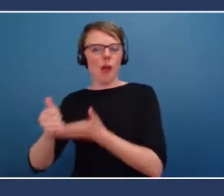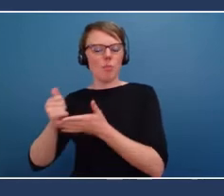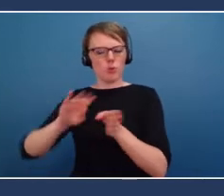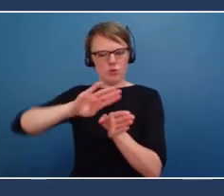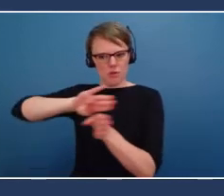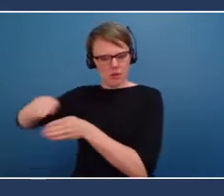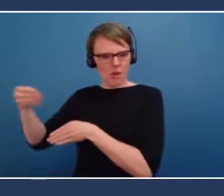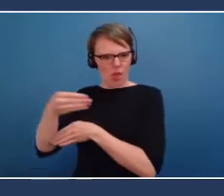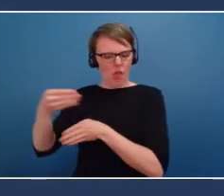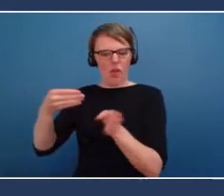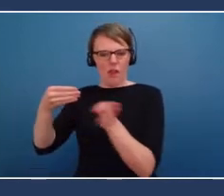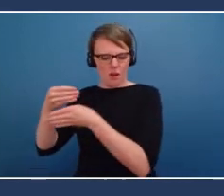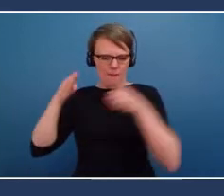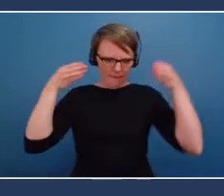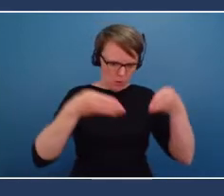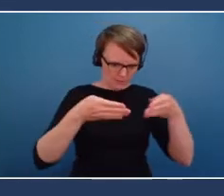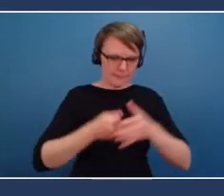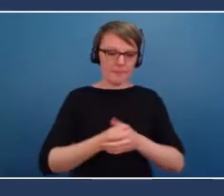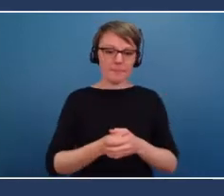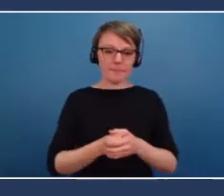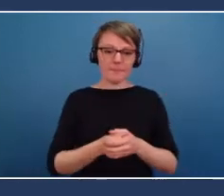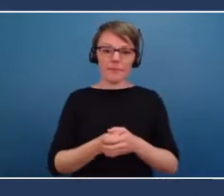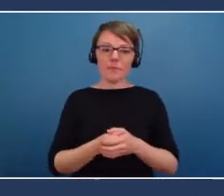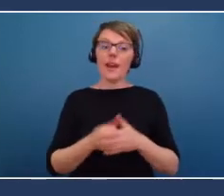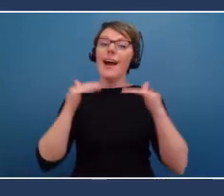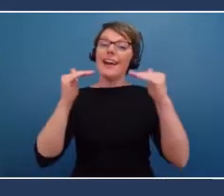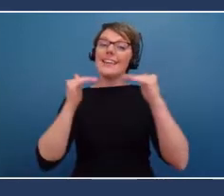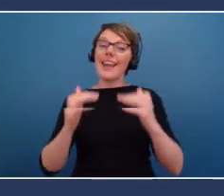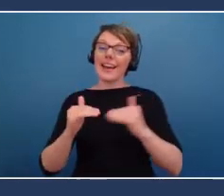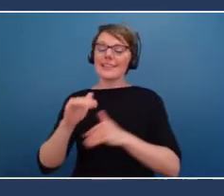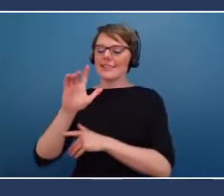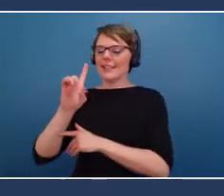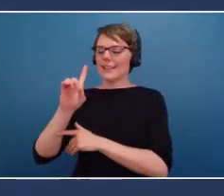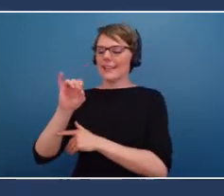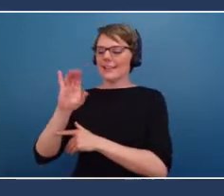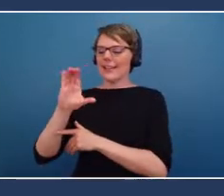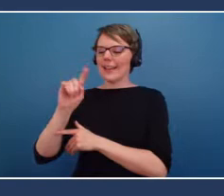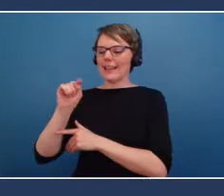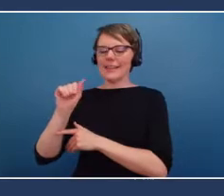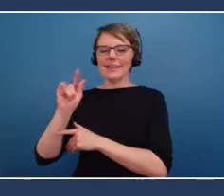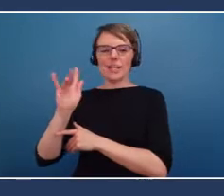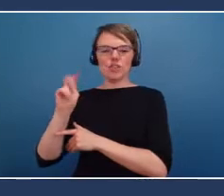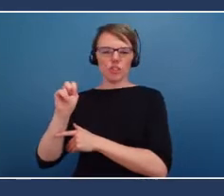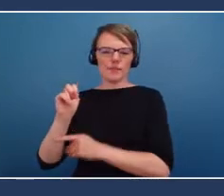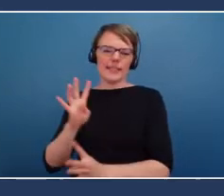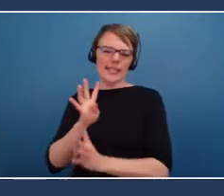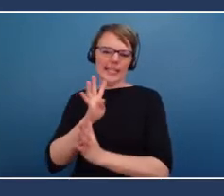Next, dictation. Lots of people don’t know that Windows has full dictation built into it now.